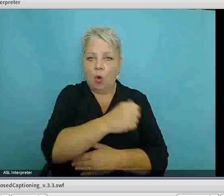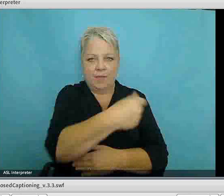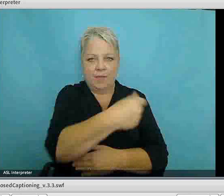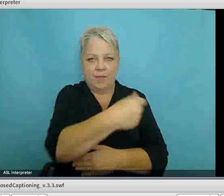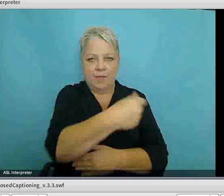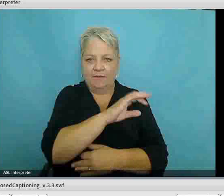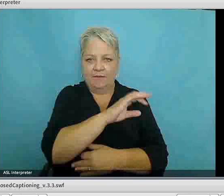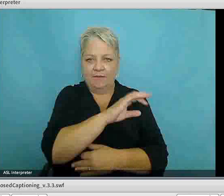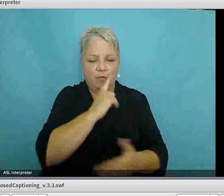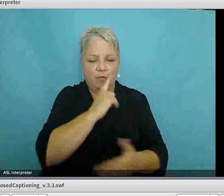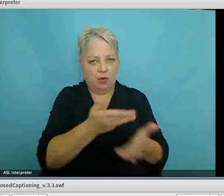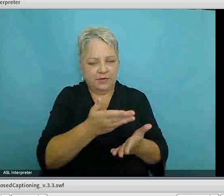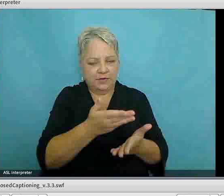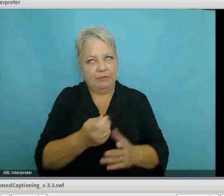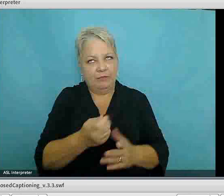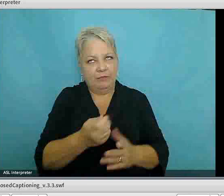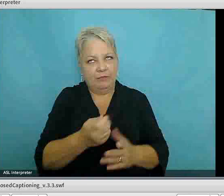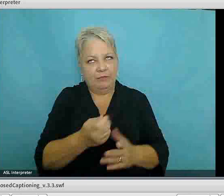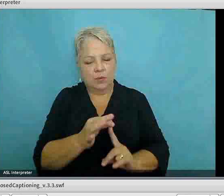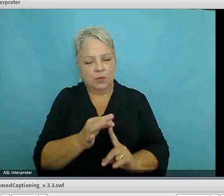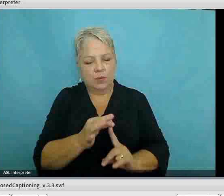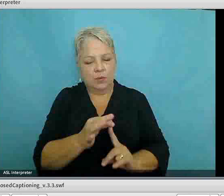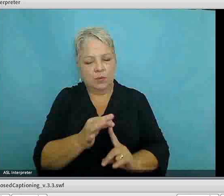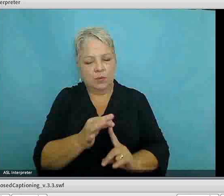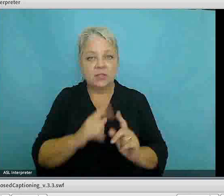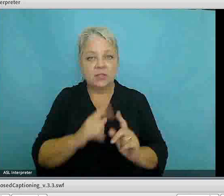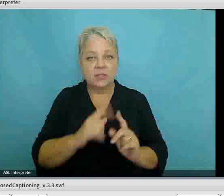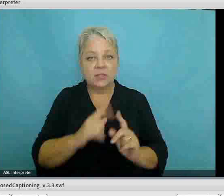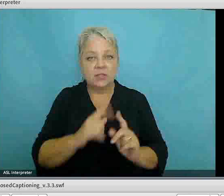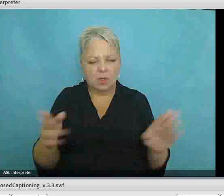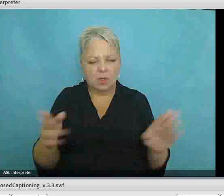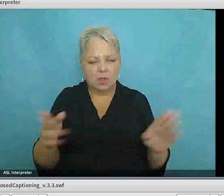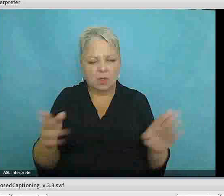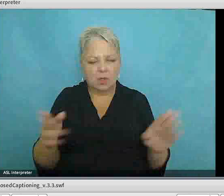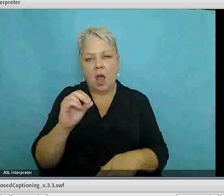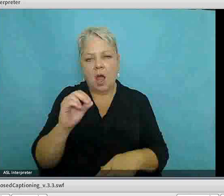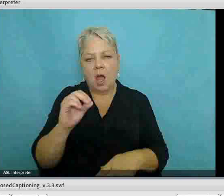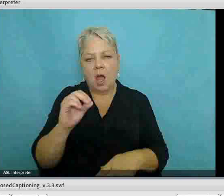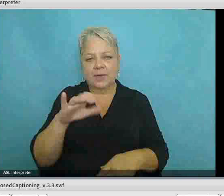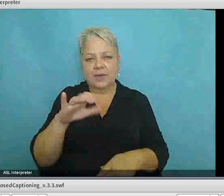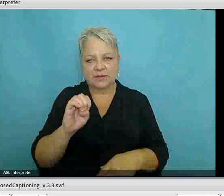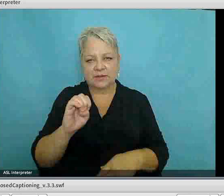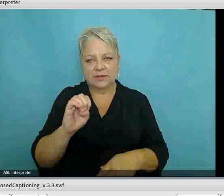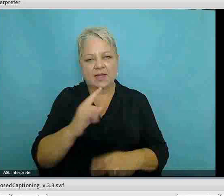Medicare will continue to pay fee-for-service hospice for Medicare enrollees, but other